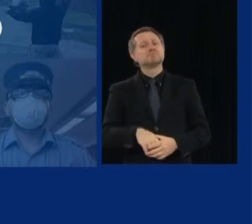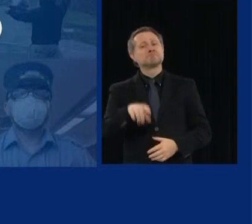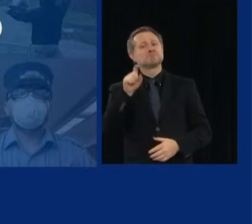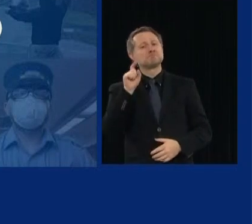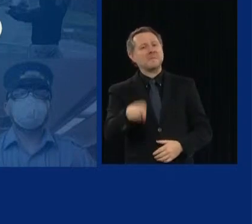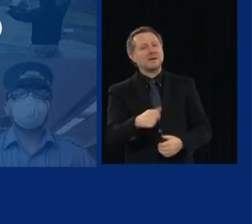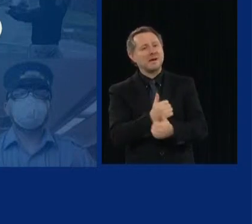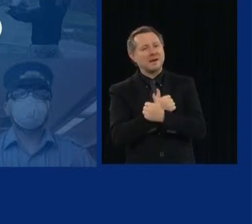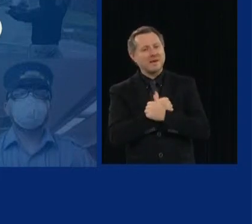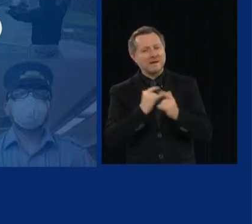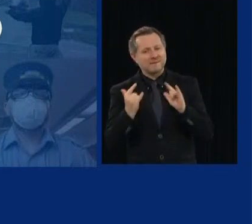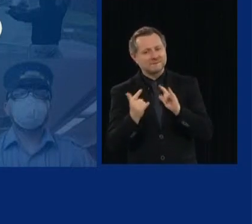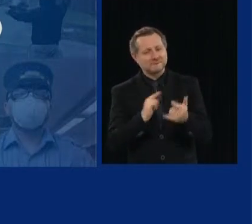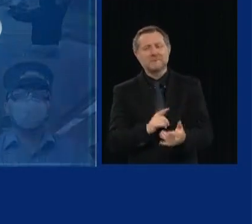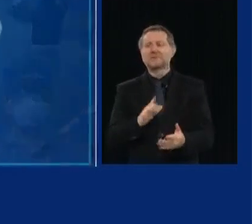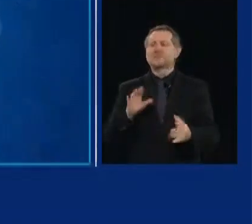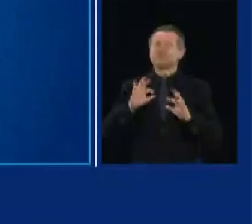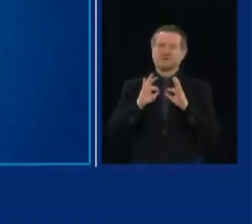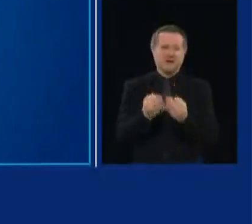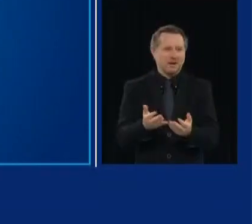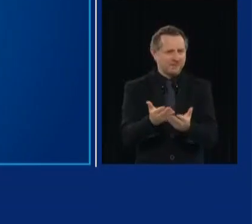DISCIPLINED FOR THE PERIOD OF TIME THAT YOU CLOSE YOUR EYES.